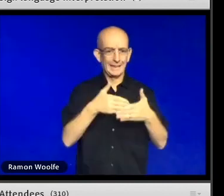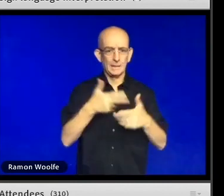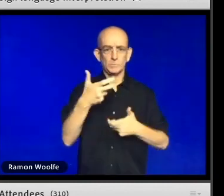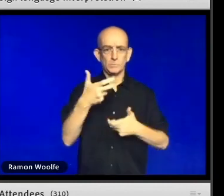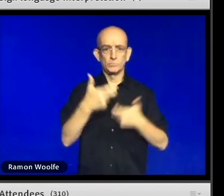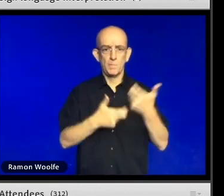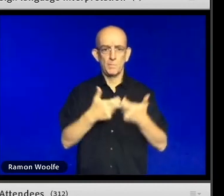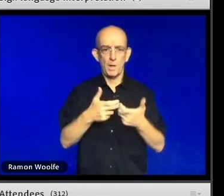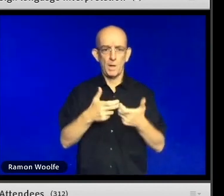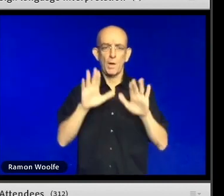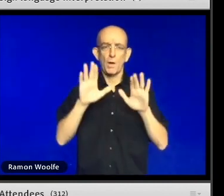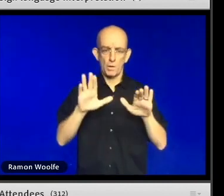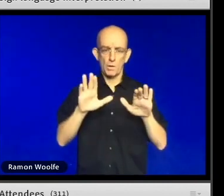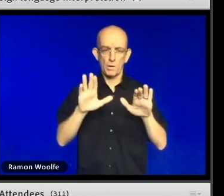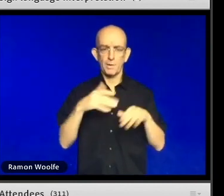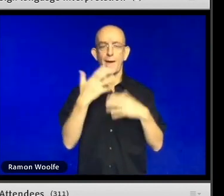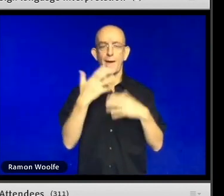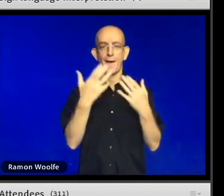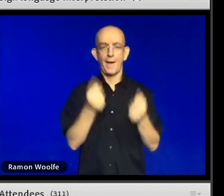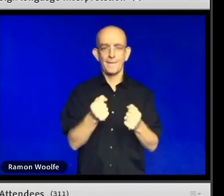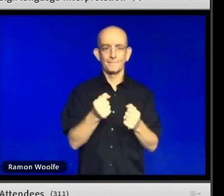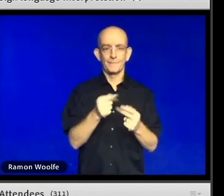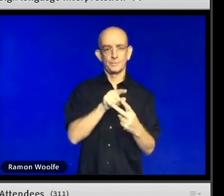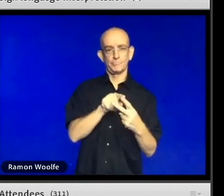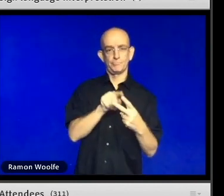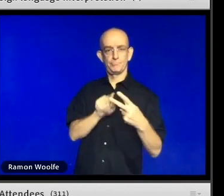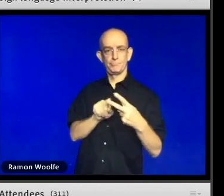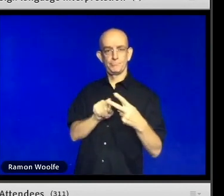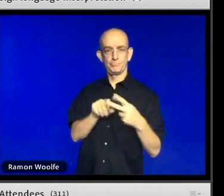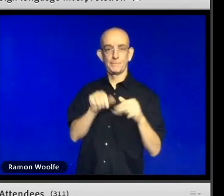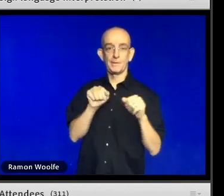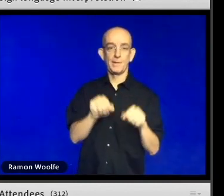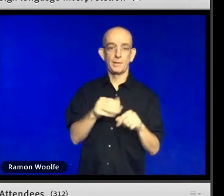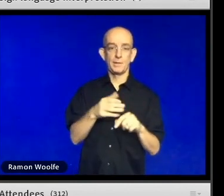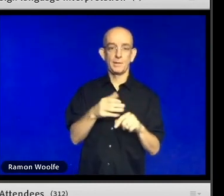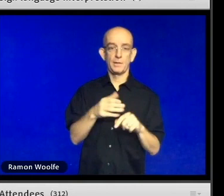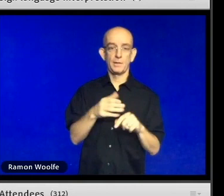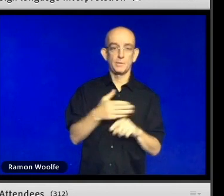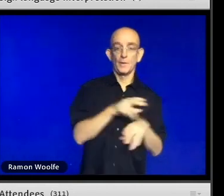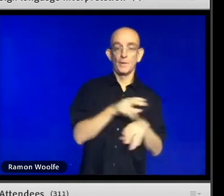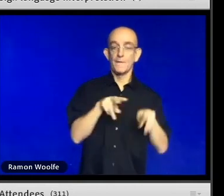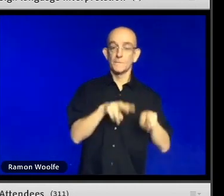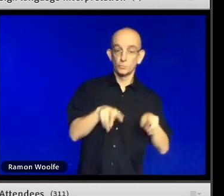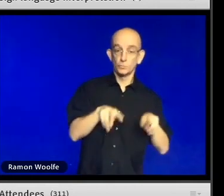options. These use less bandwidth so they can make it easier to Connect if you have